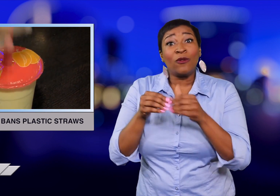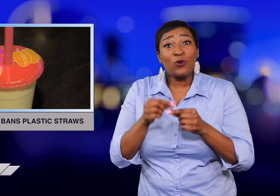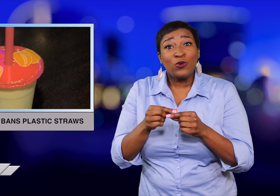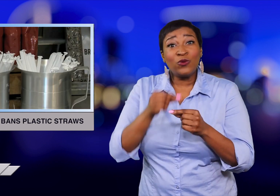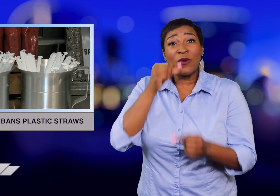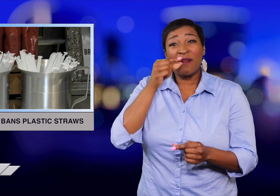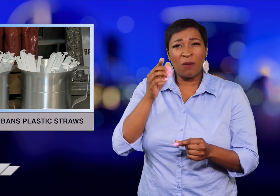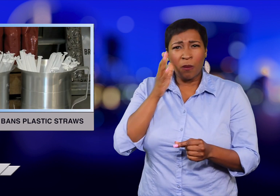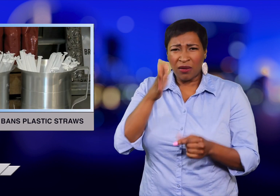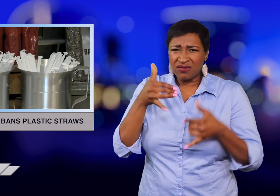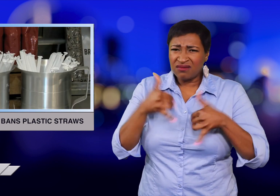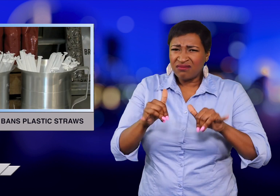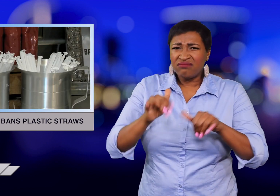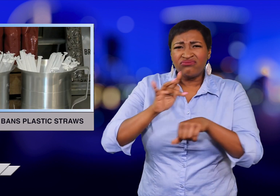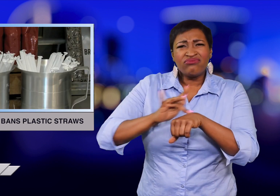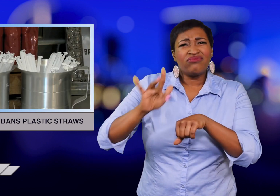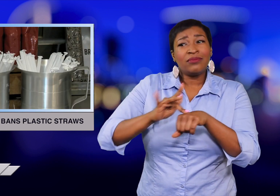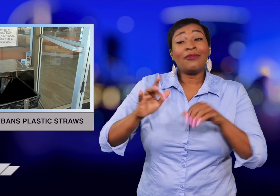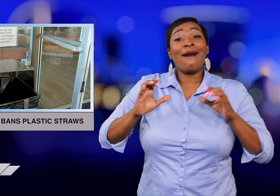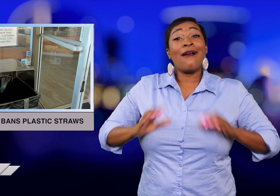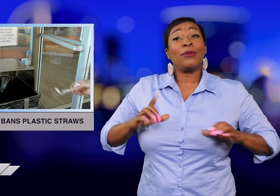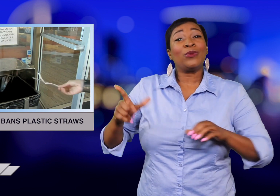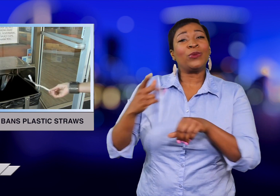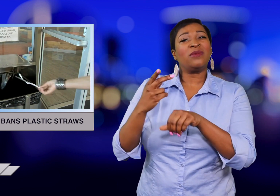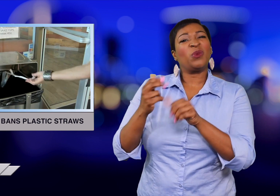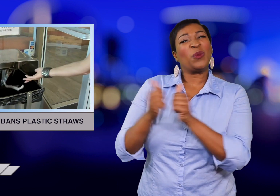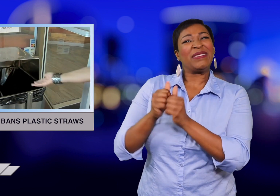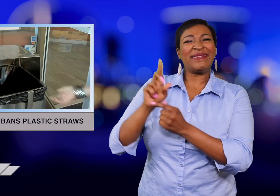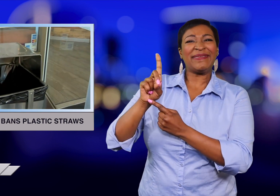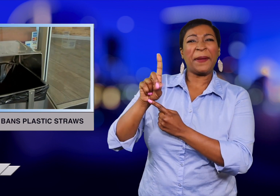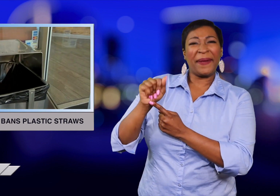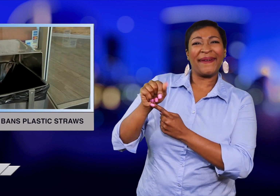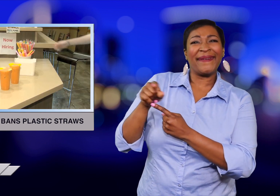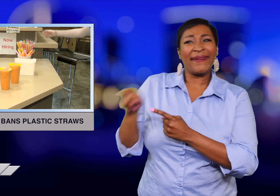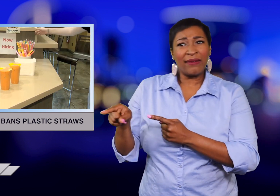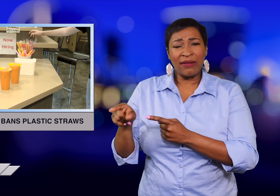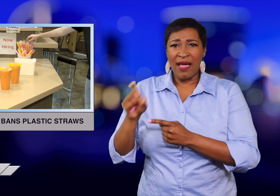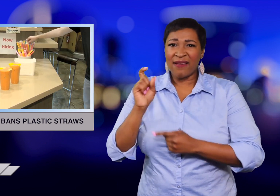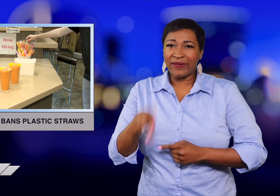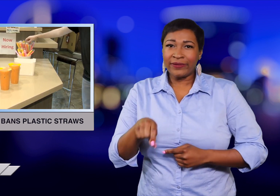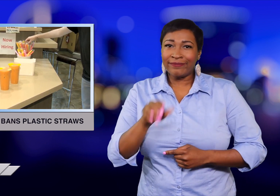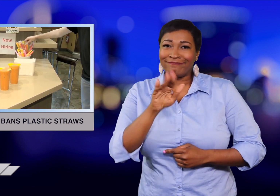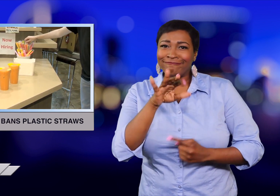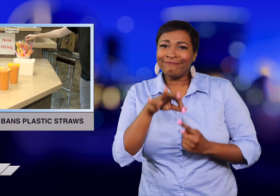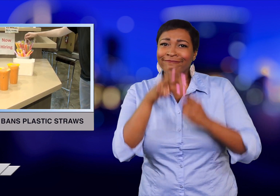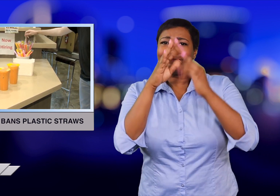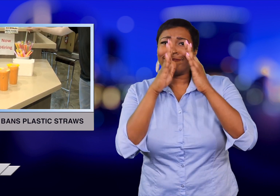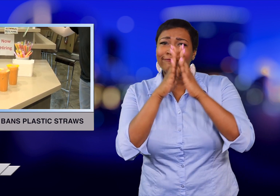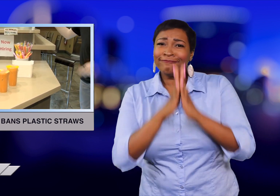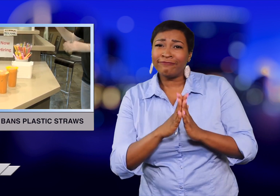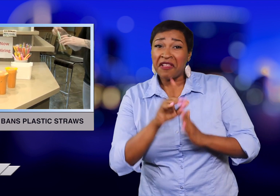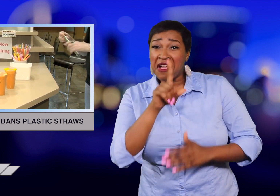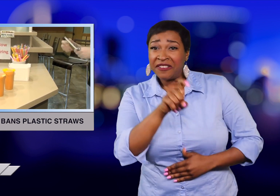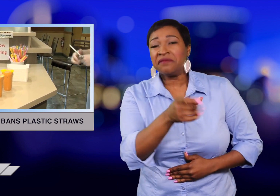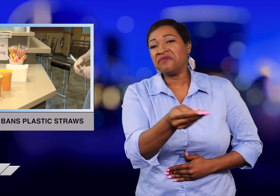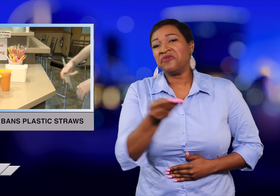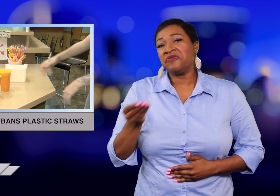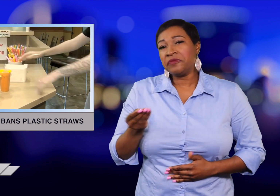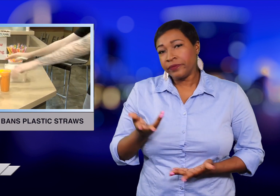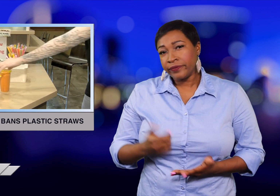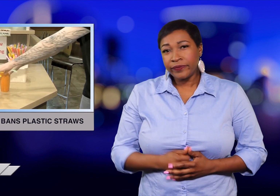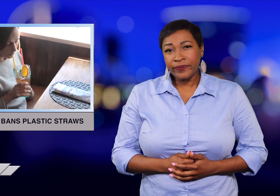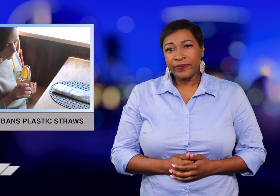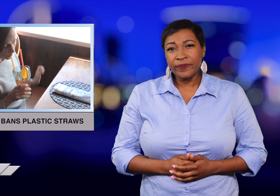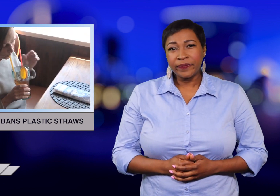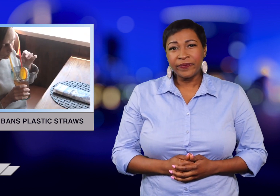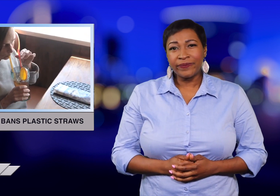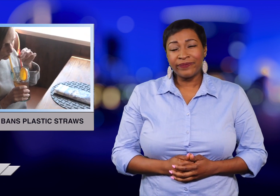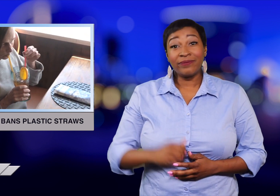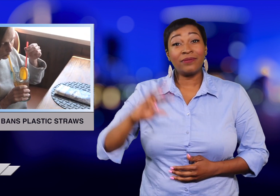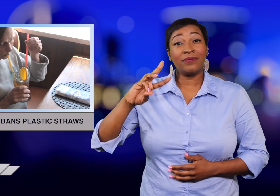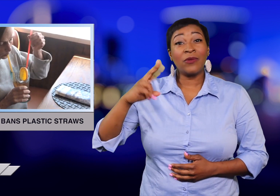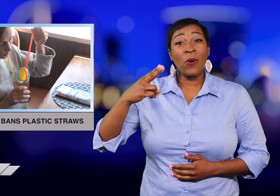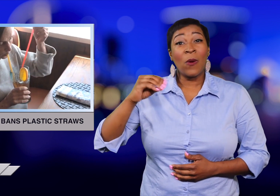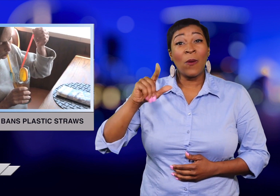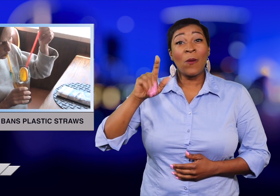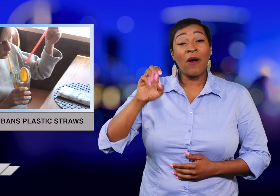However plastic straws will still be available for customers with disabilities upon request.